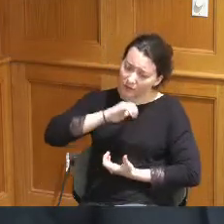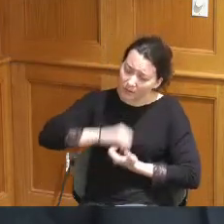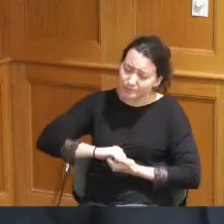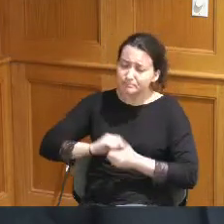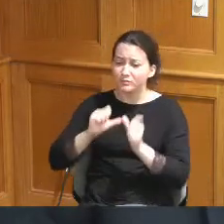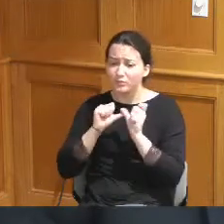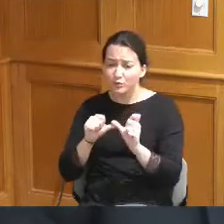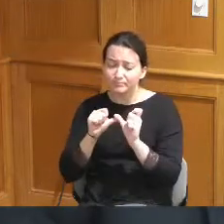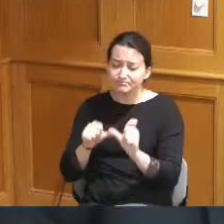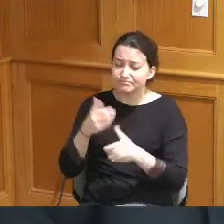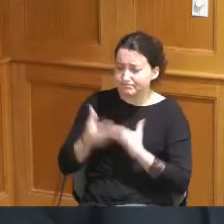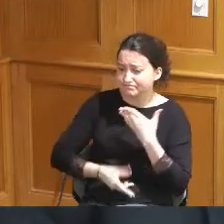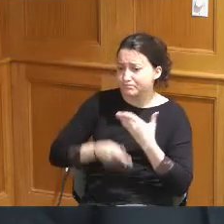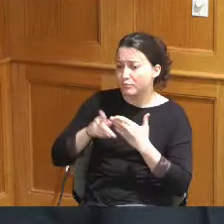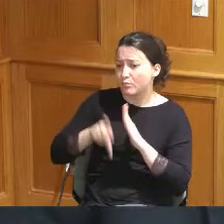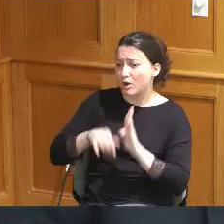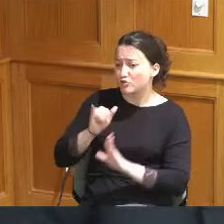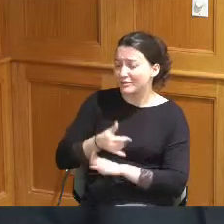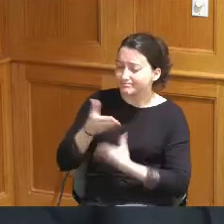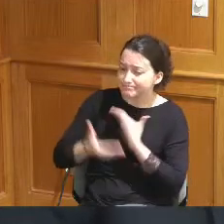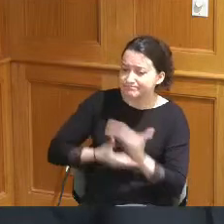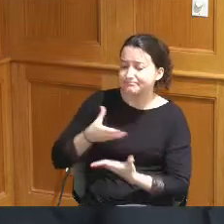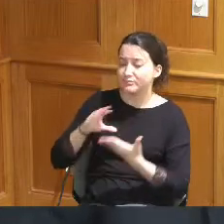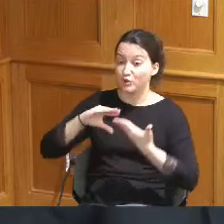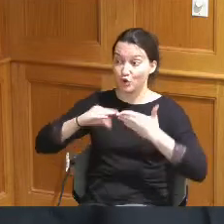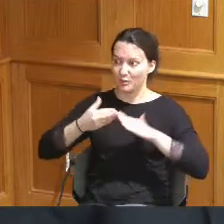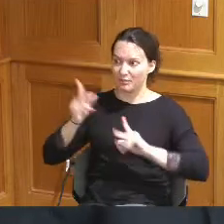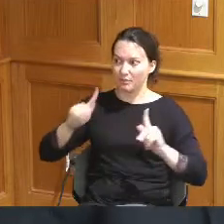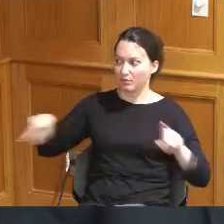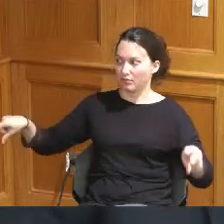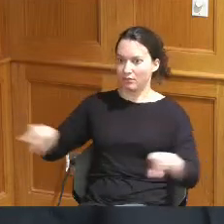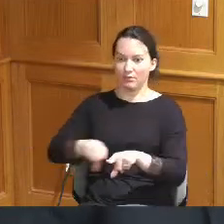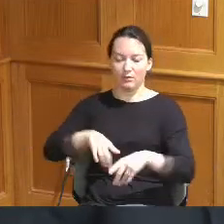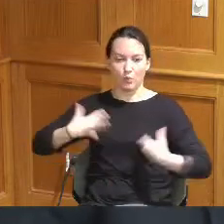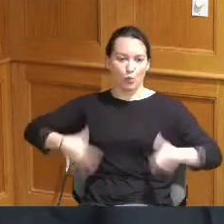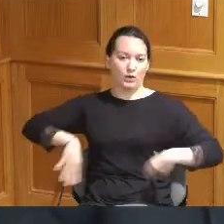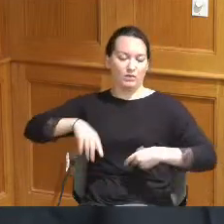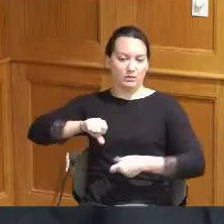getting these projects moving for the community and people will benefit from this work and so